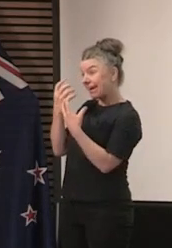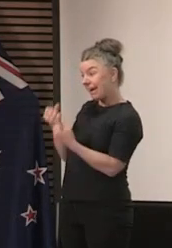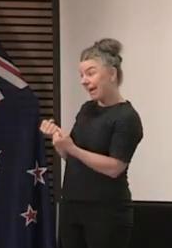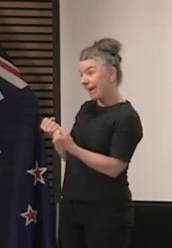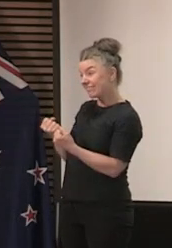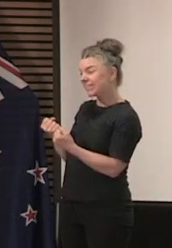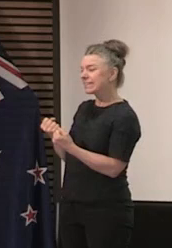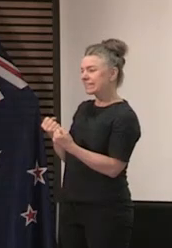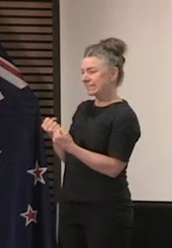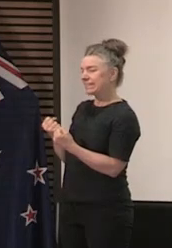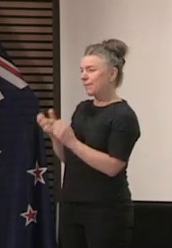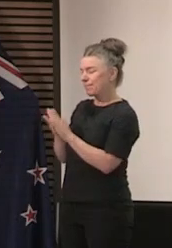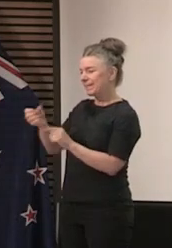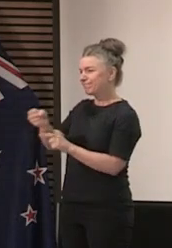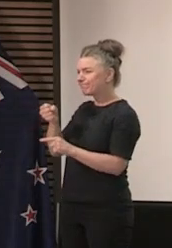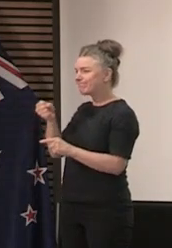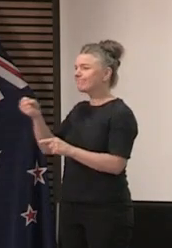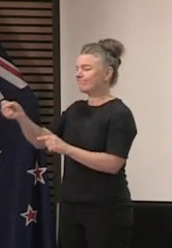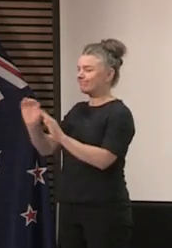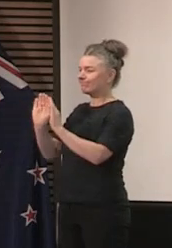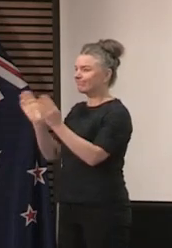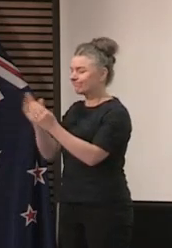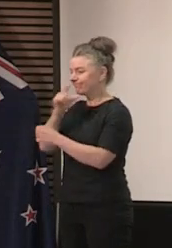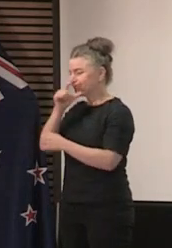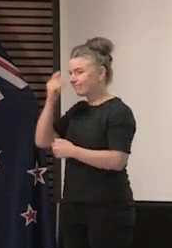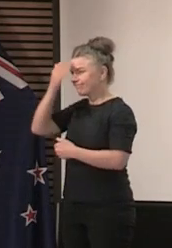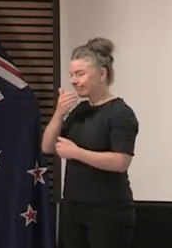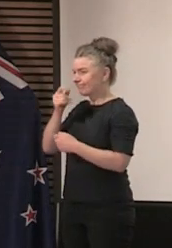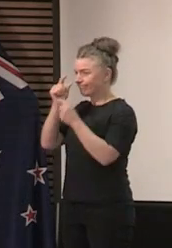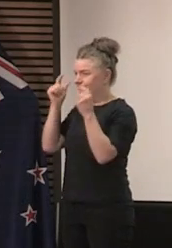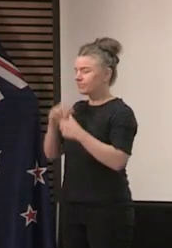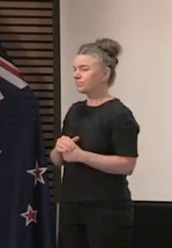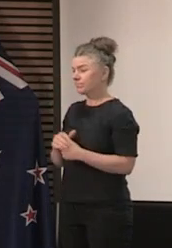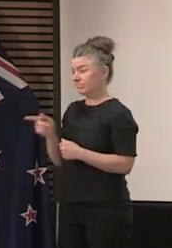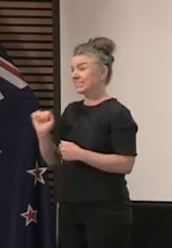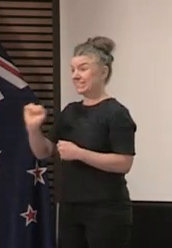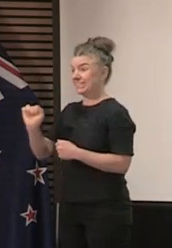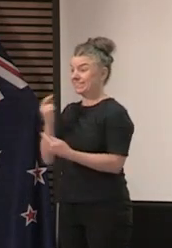I have said before, these probably cases are treated as if they are positive and